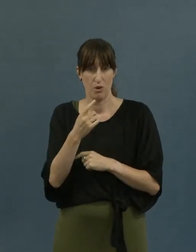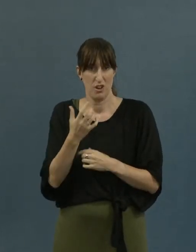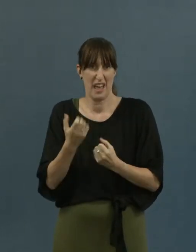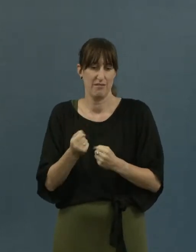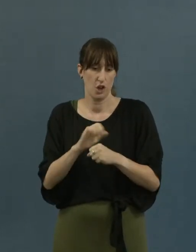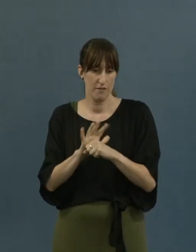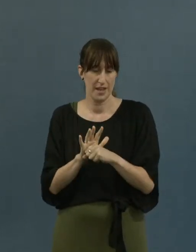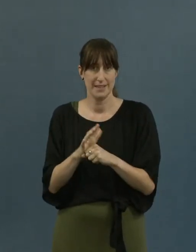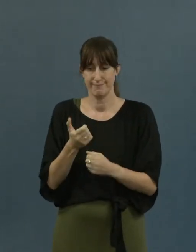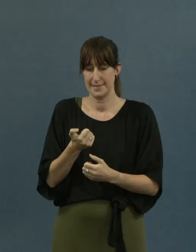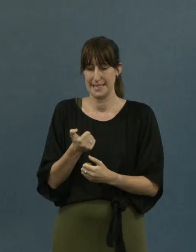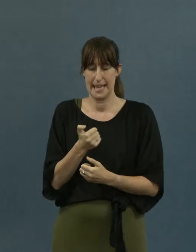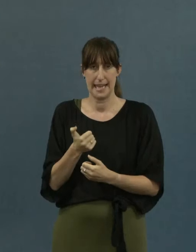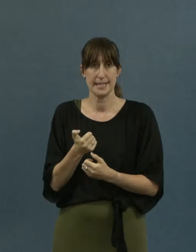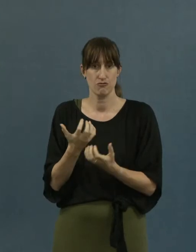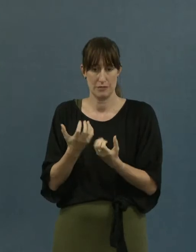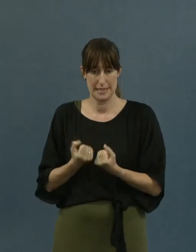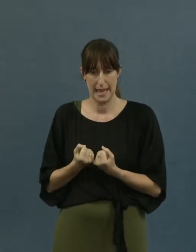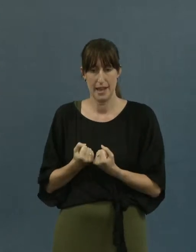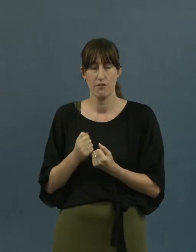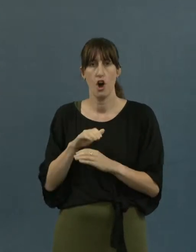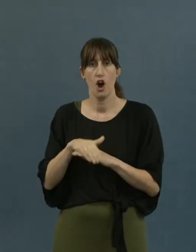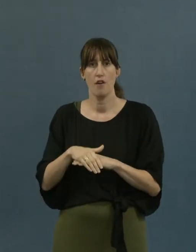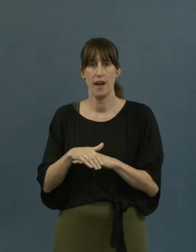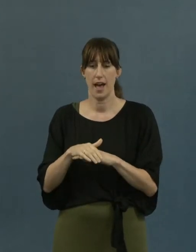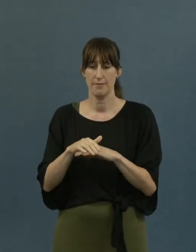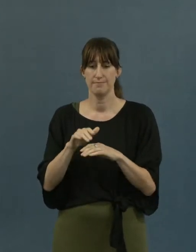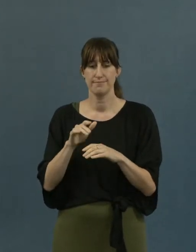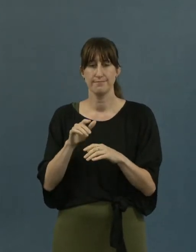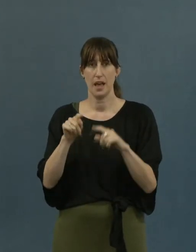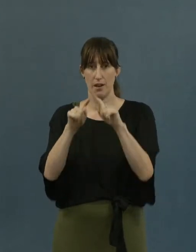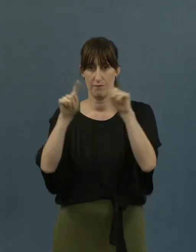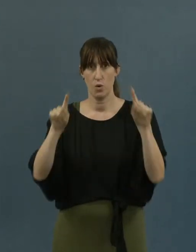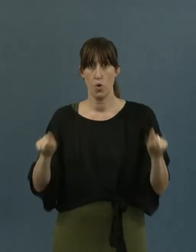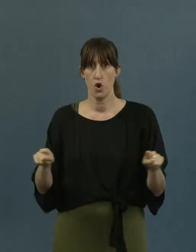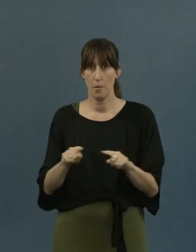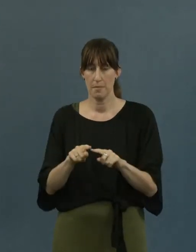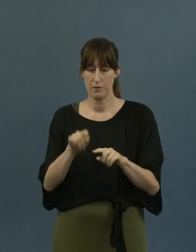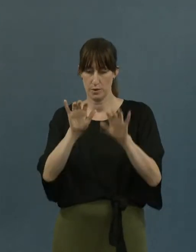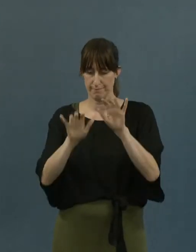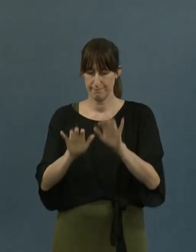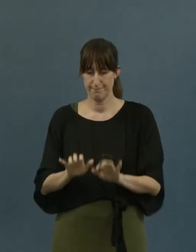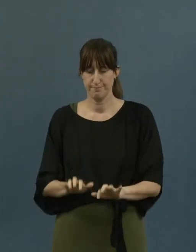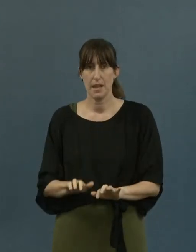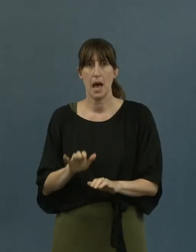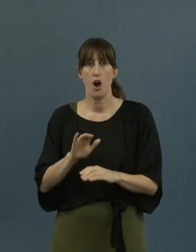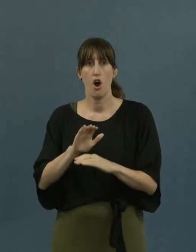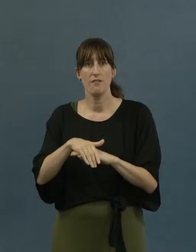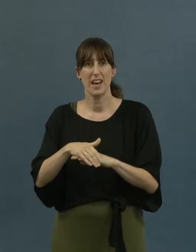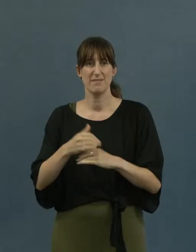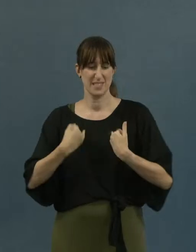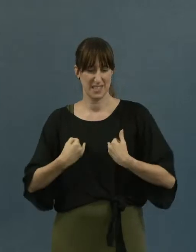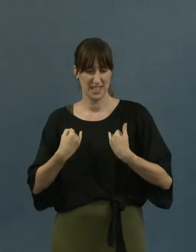a notification that comes as an automatic text message that provided us instructions to